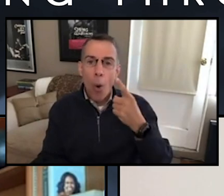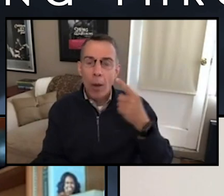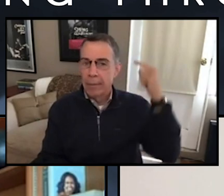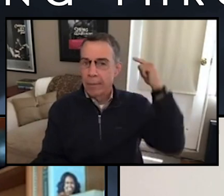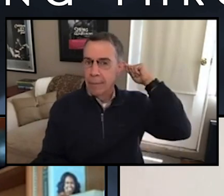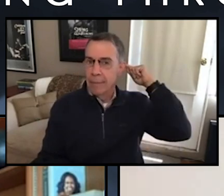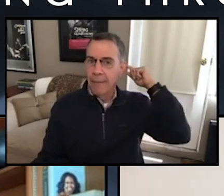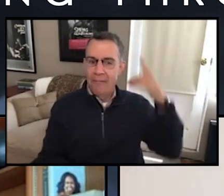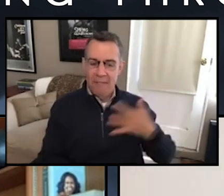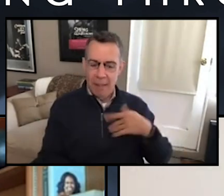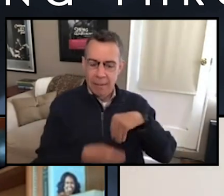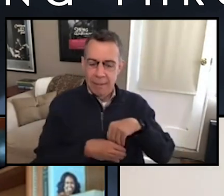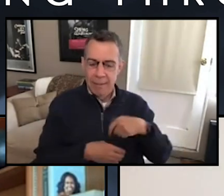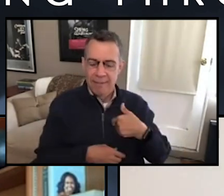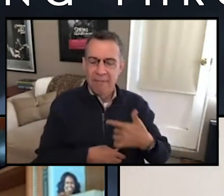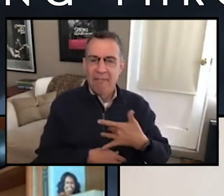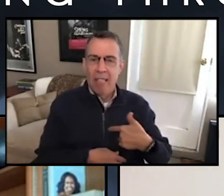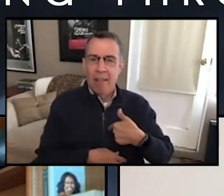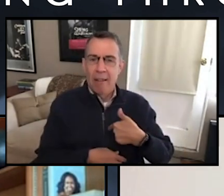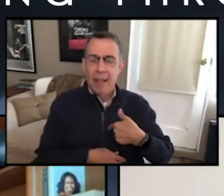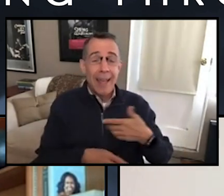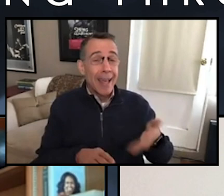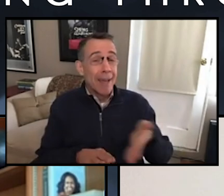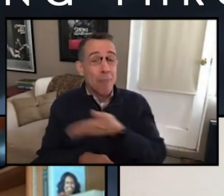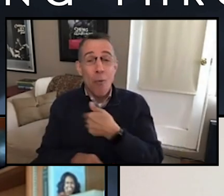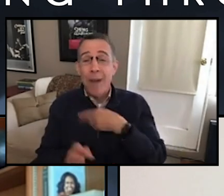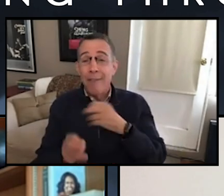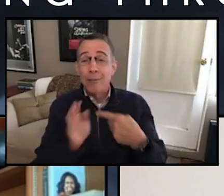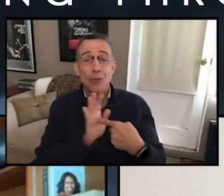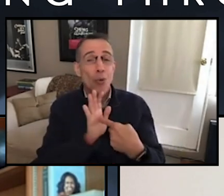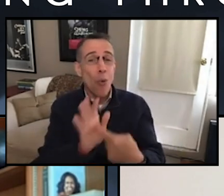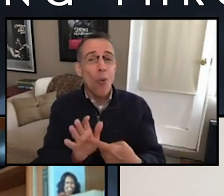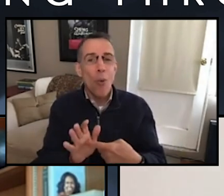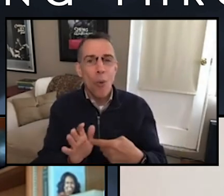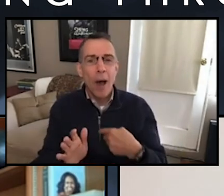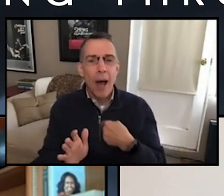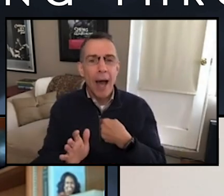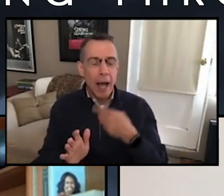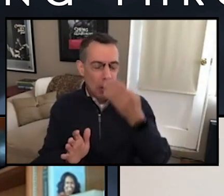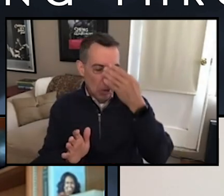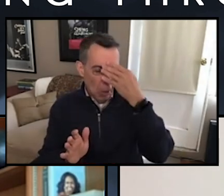wasn't, before we even ever showed it to anyone, I knew there's more to explore